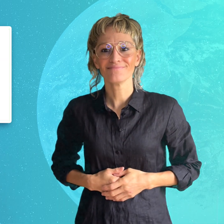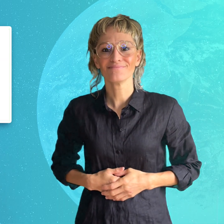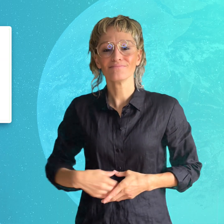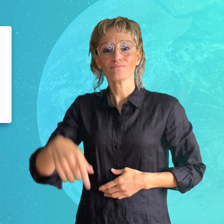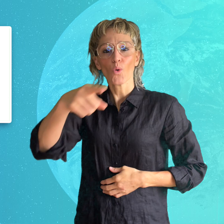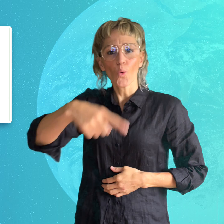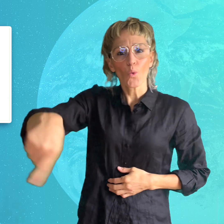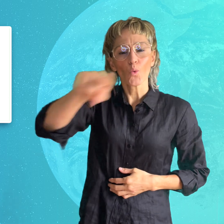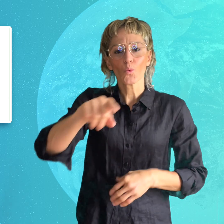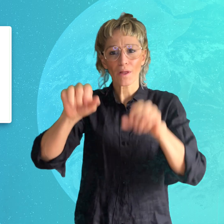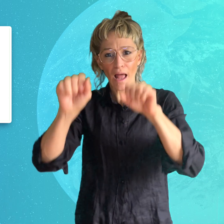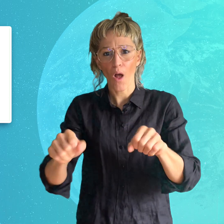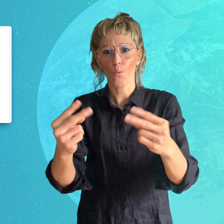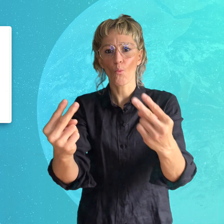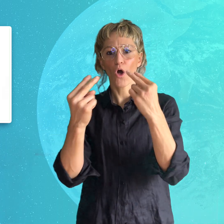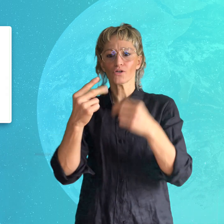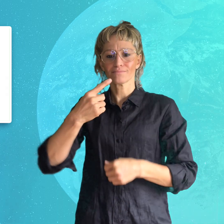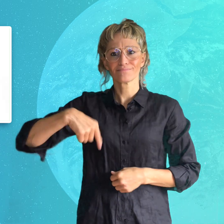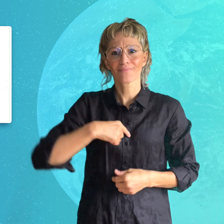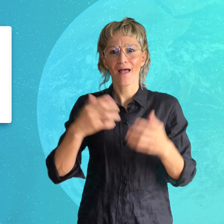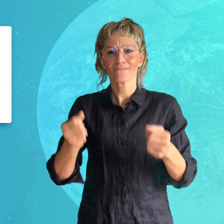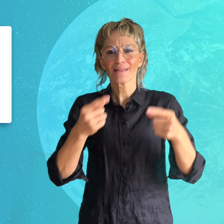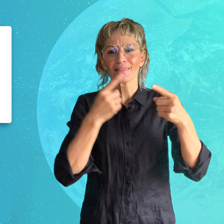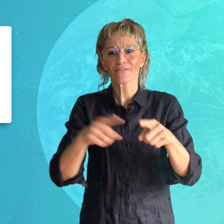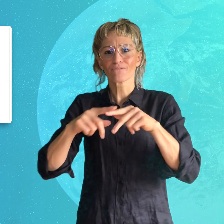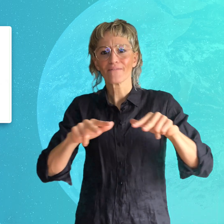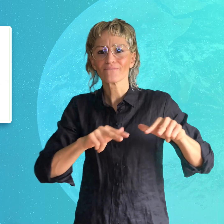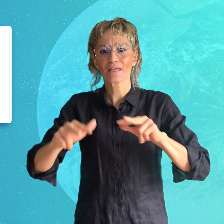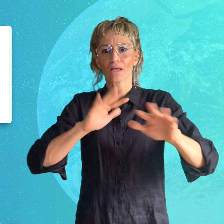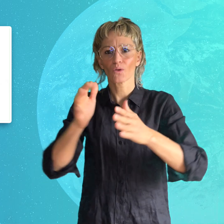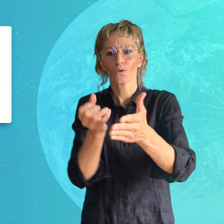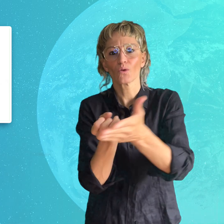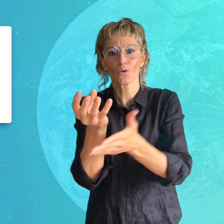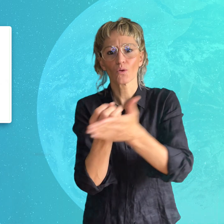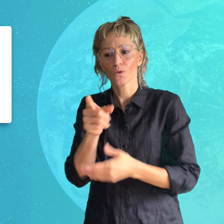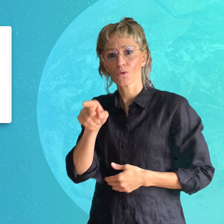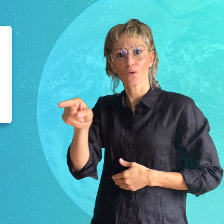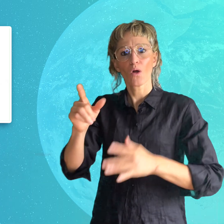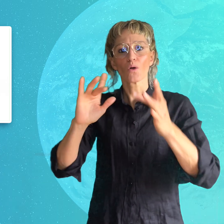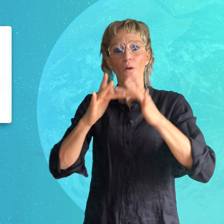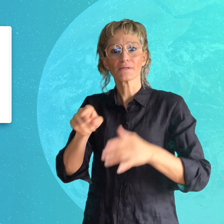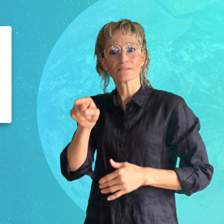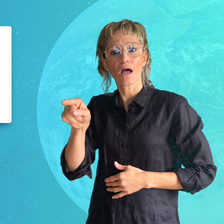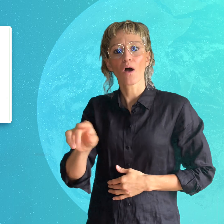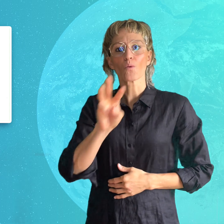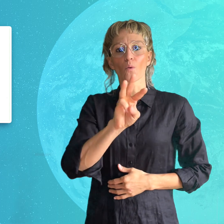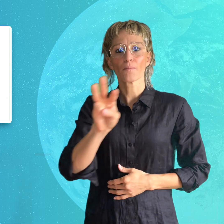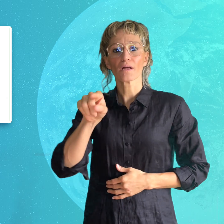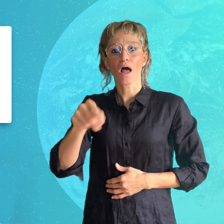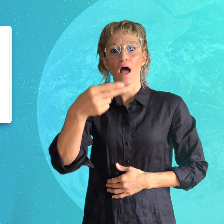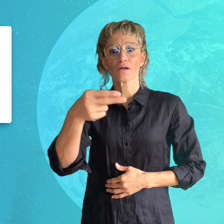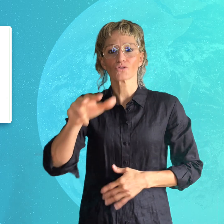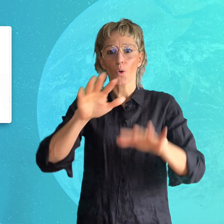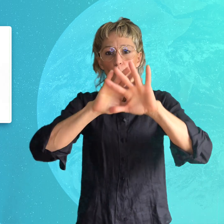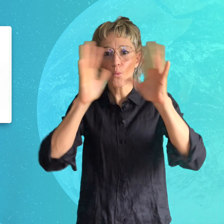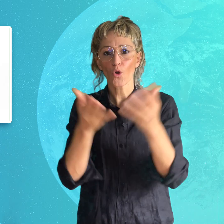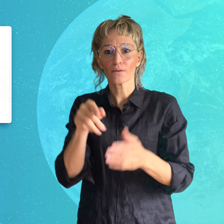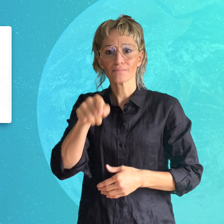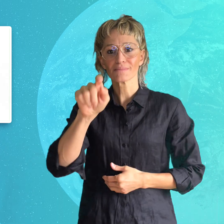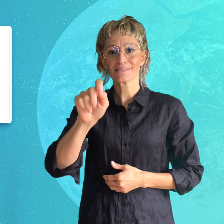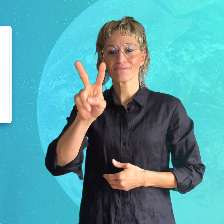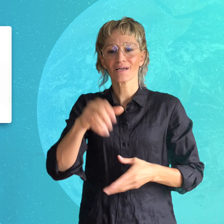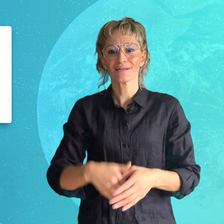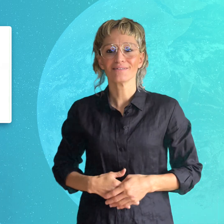You can watch all of our videos at www.h3world.tv.